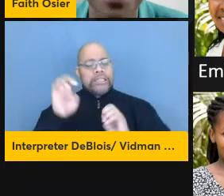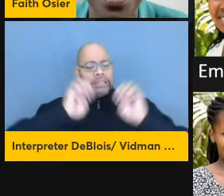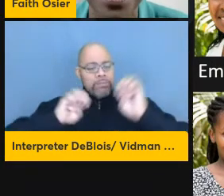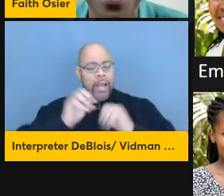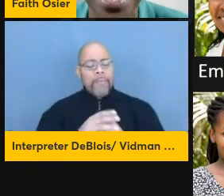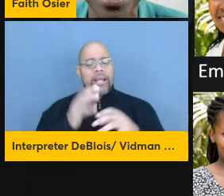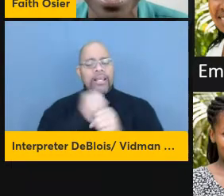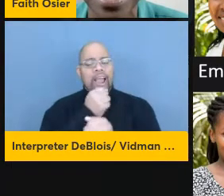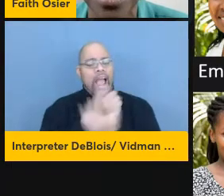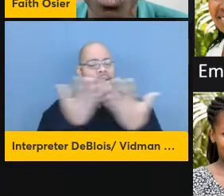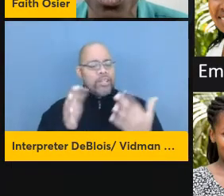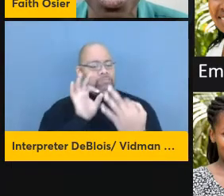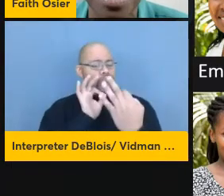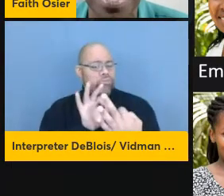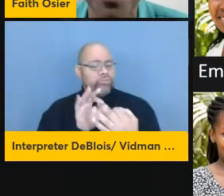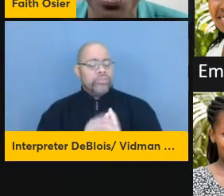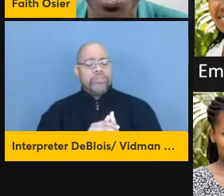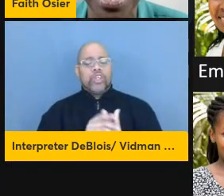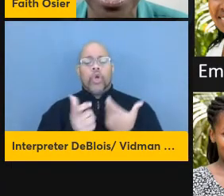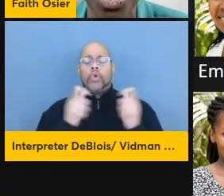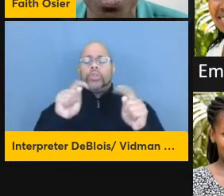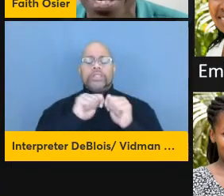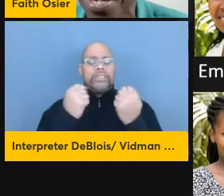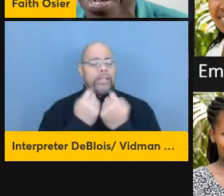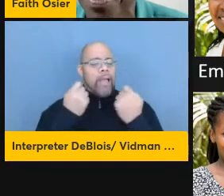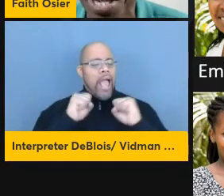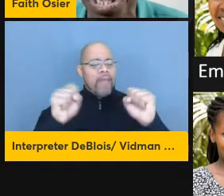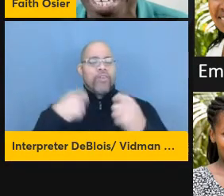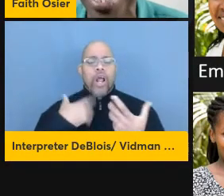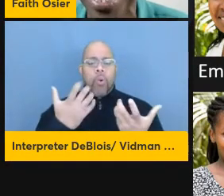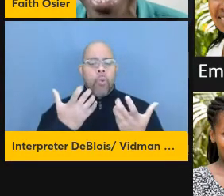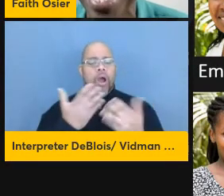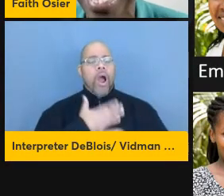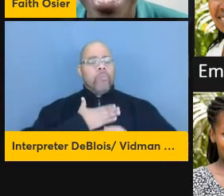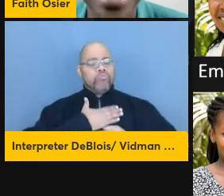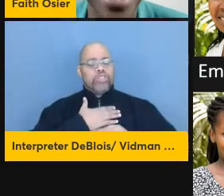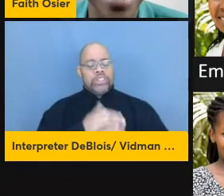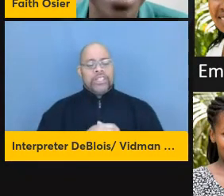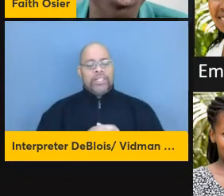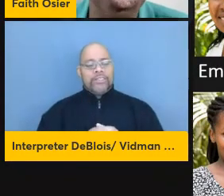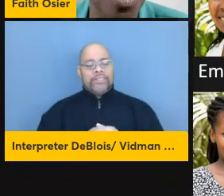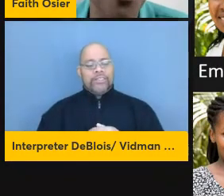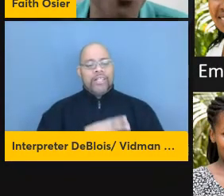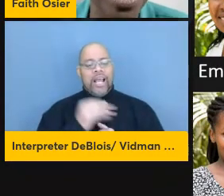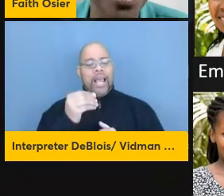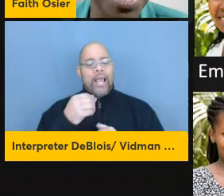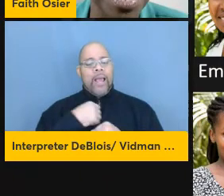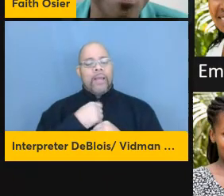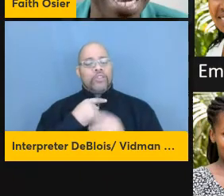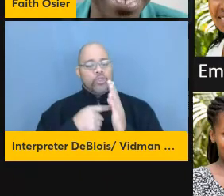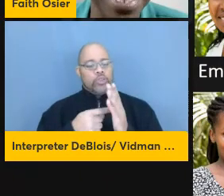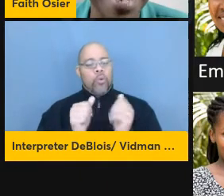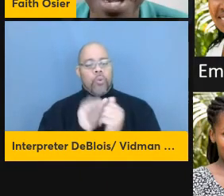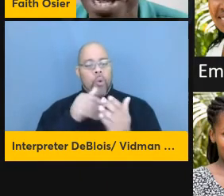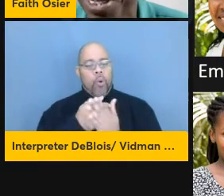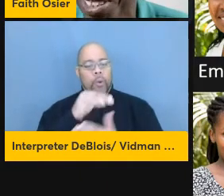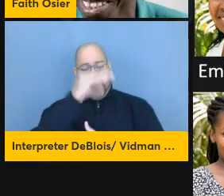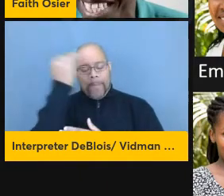everything right, huge team effort. And I just want to appreciate and show off with all these black immunologists,